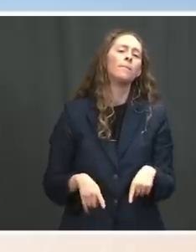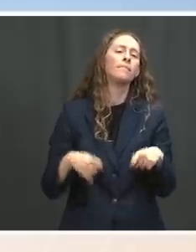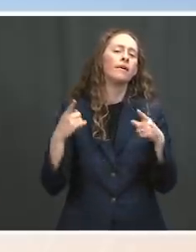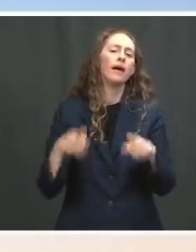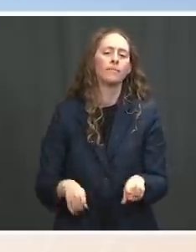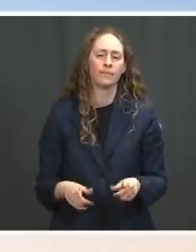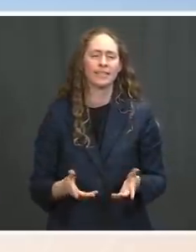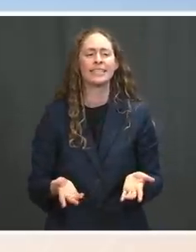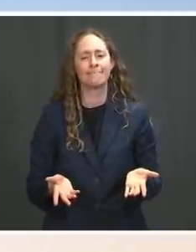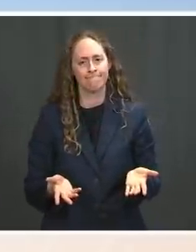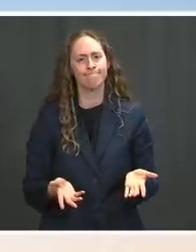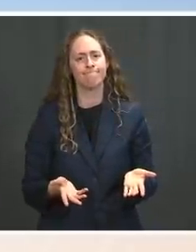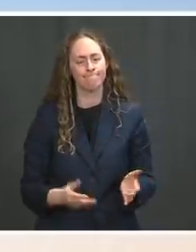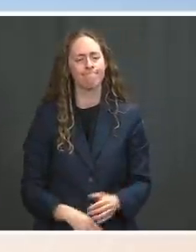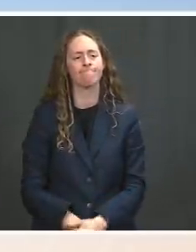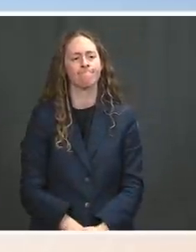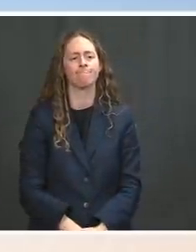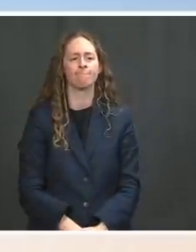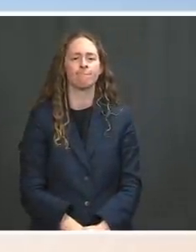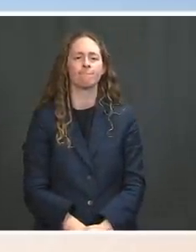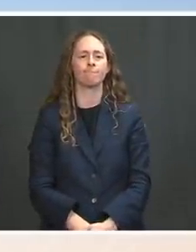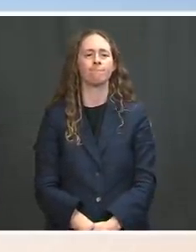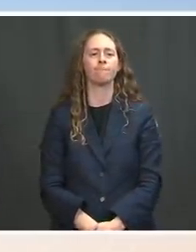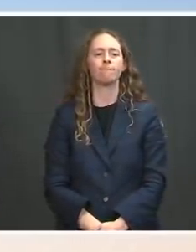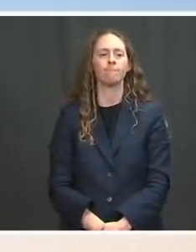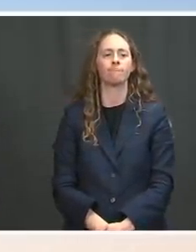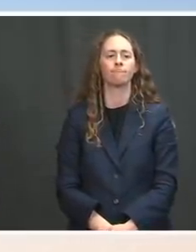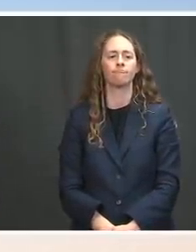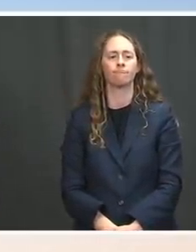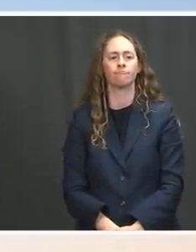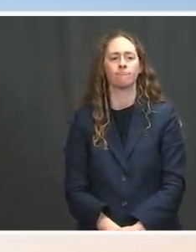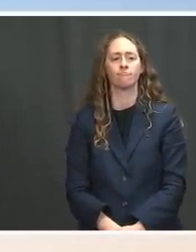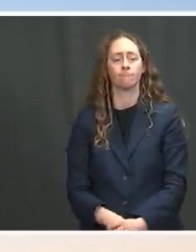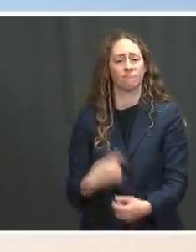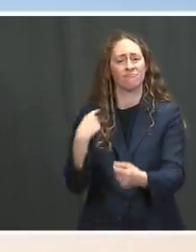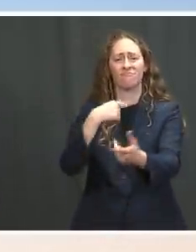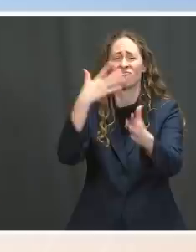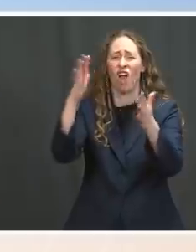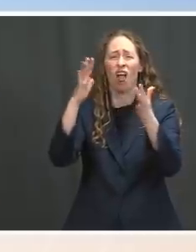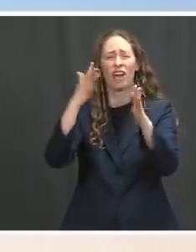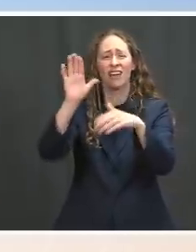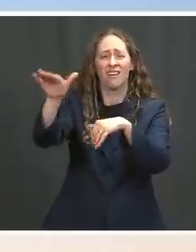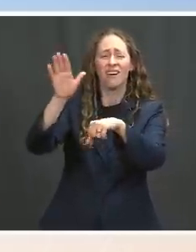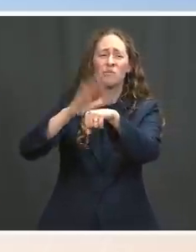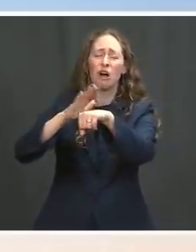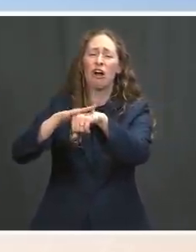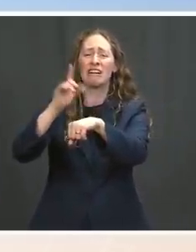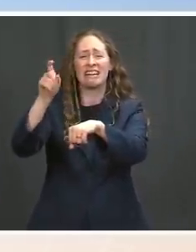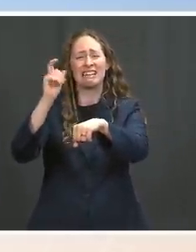the fact that we were warning about the need to harden -- for companies to put in place cybersecurity protections